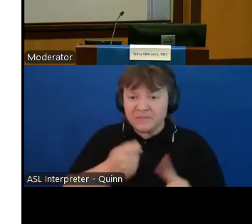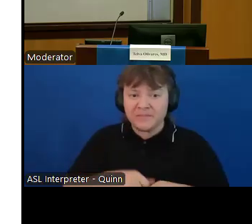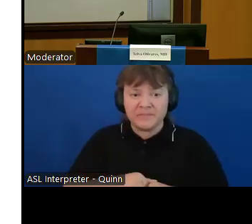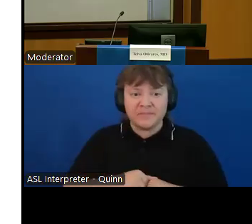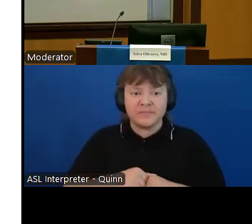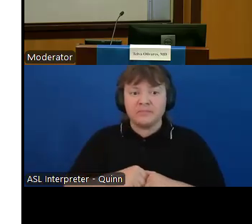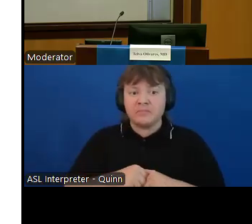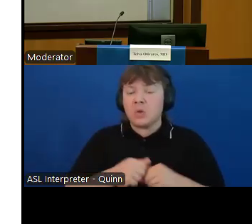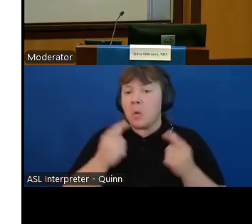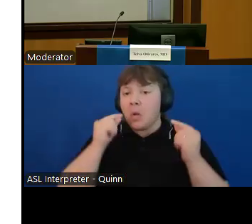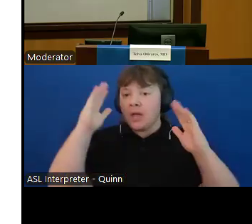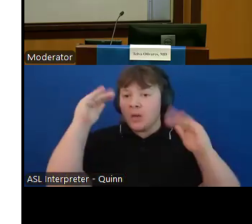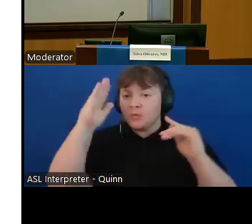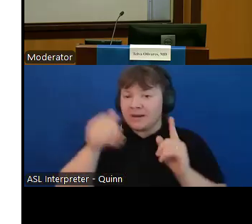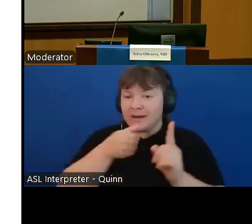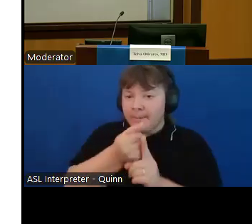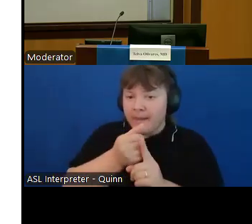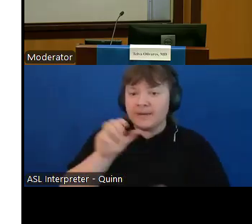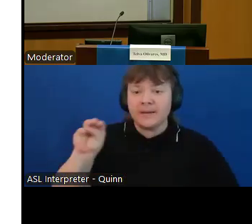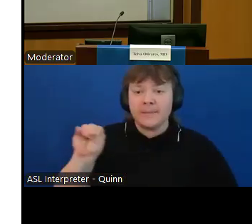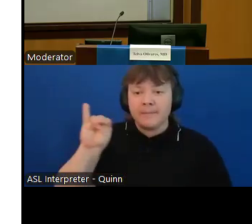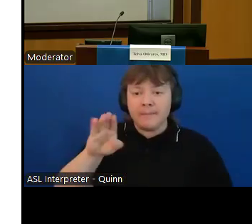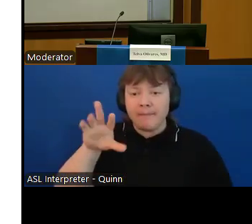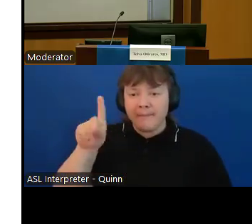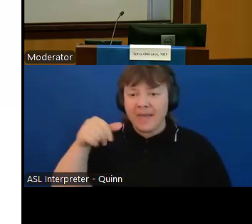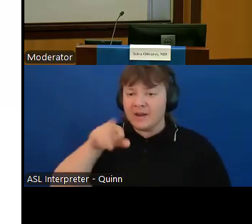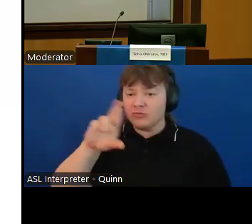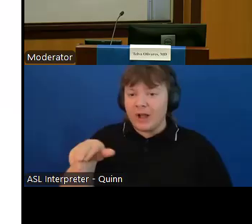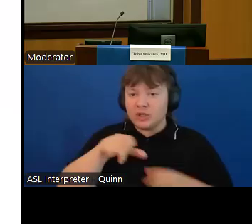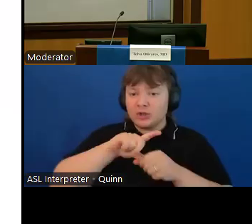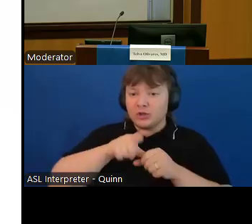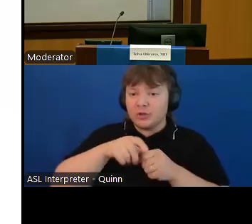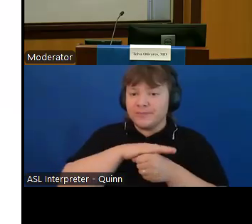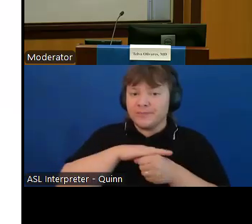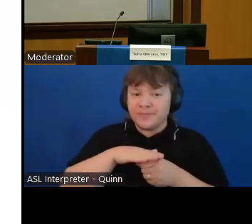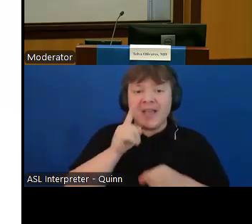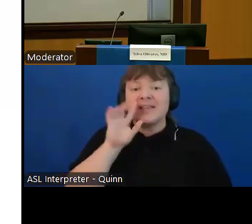of medical aid and dying in the greater Rochester region? These are guesses. The greater Rochester